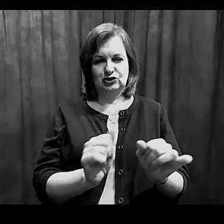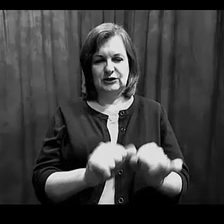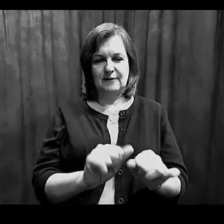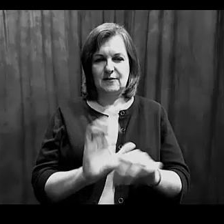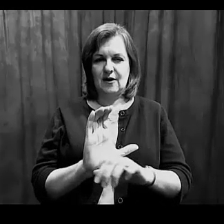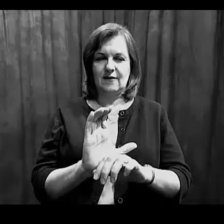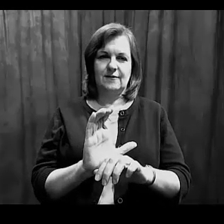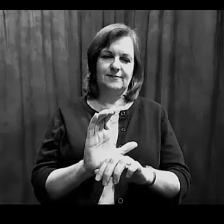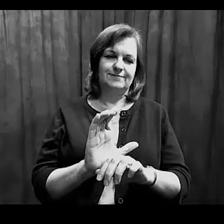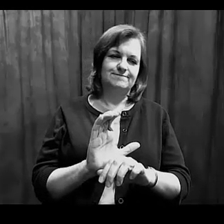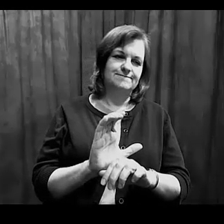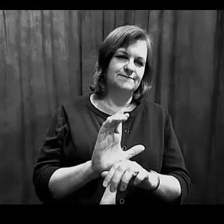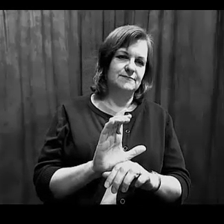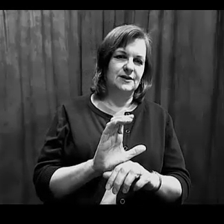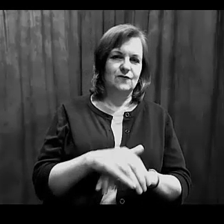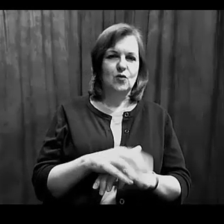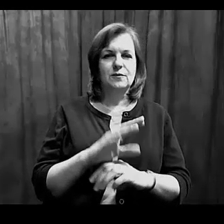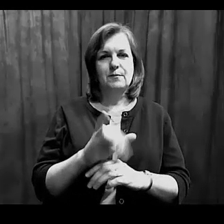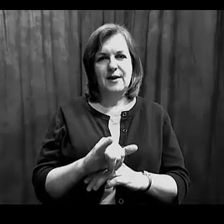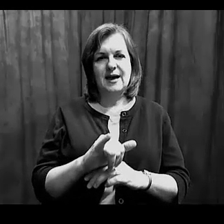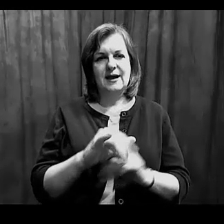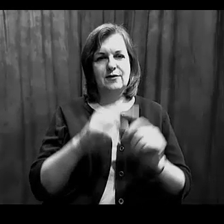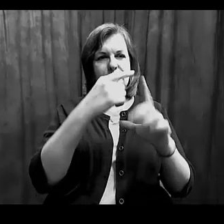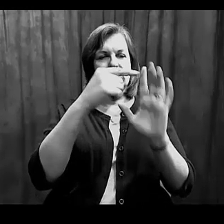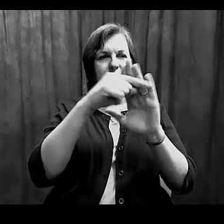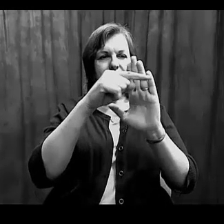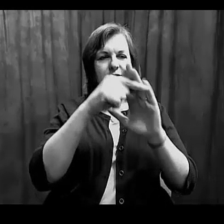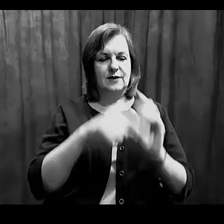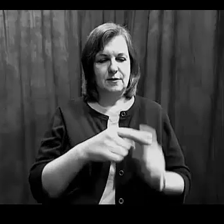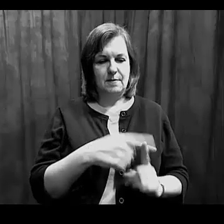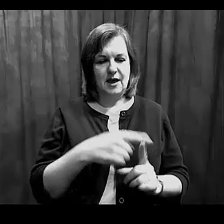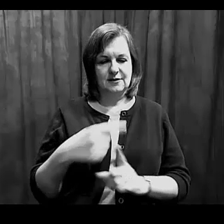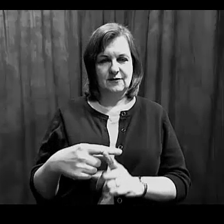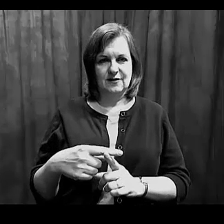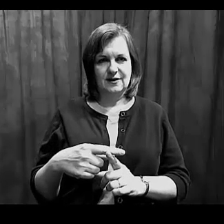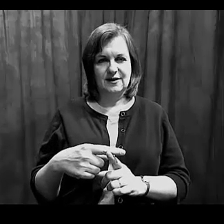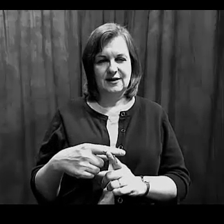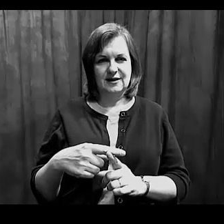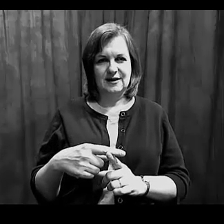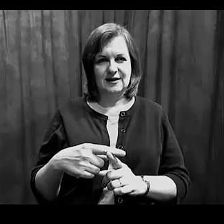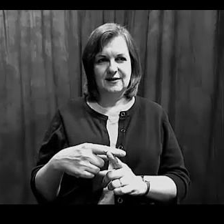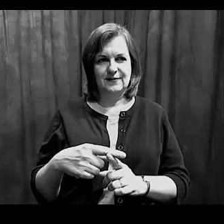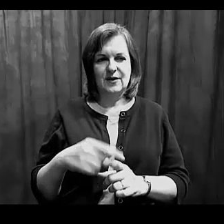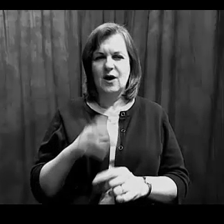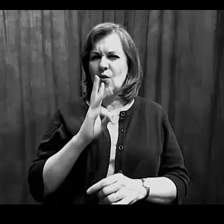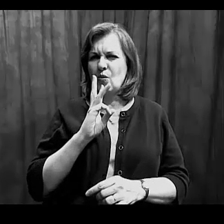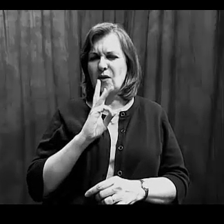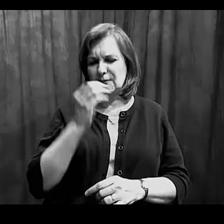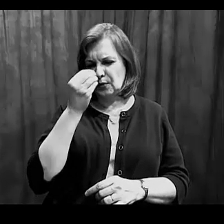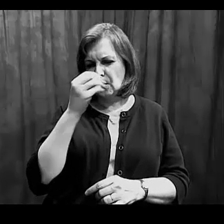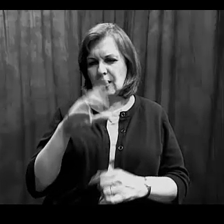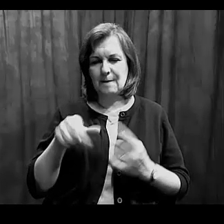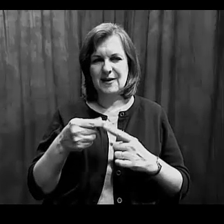this design actually forces the shape it actually forces the hydrogens down to this